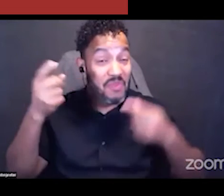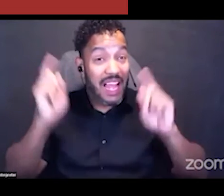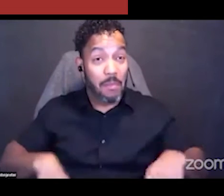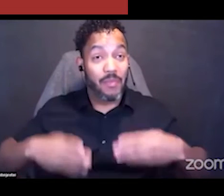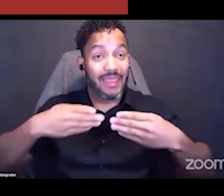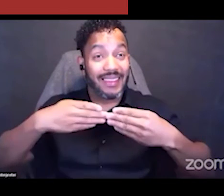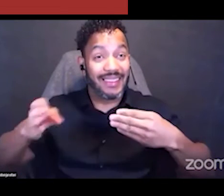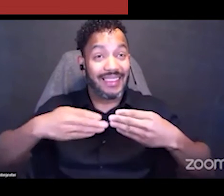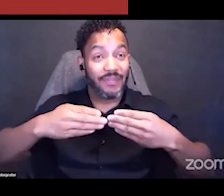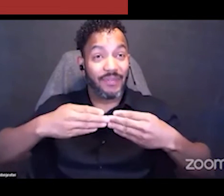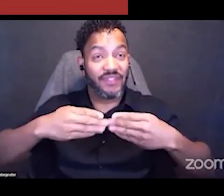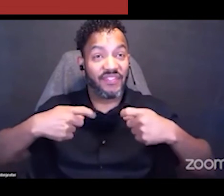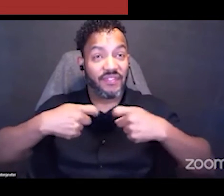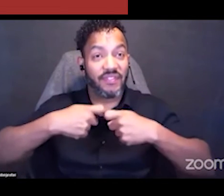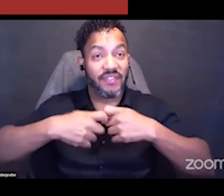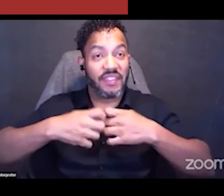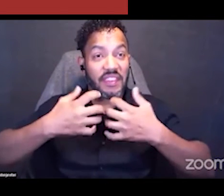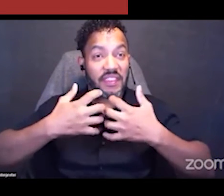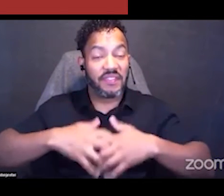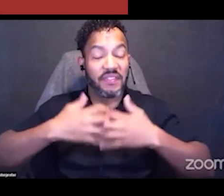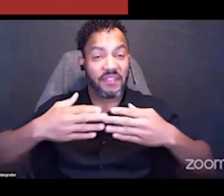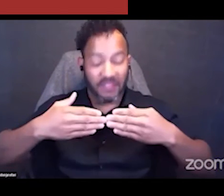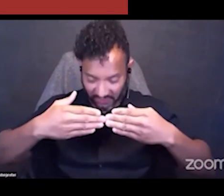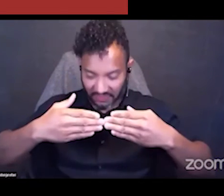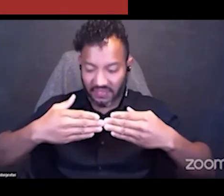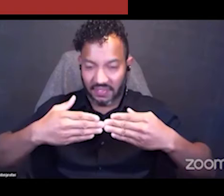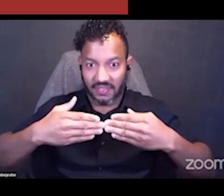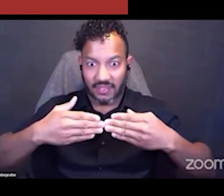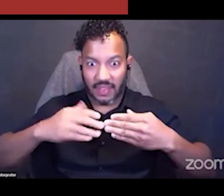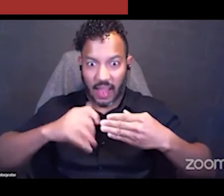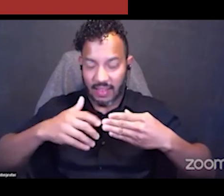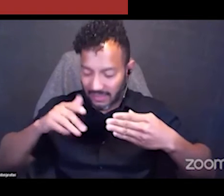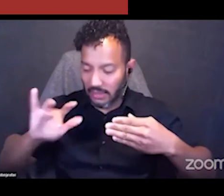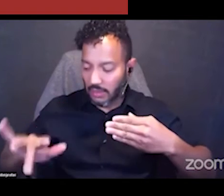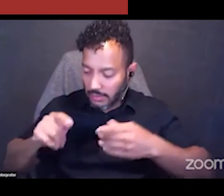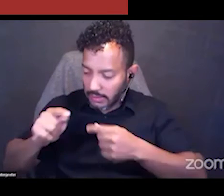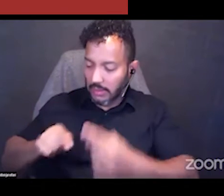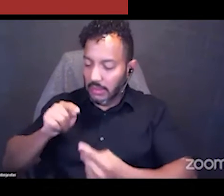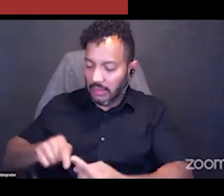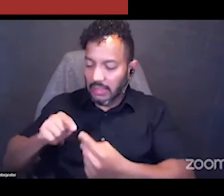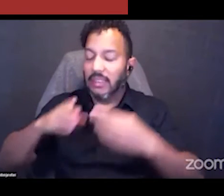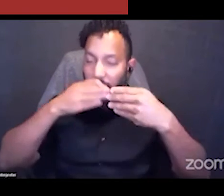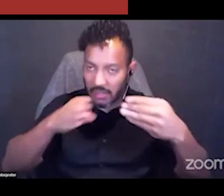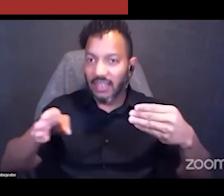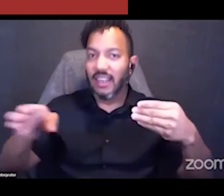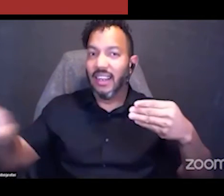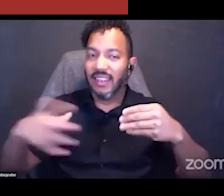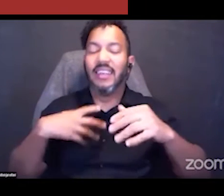The wind turned in another direction, our power was restored and we subsequently left.